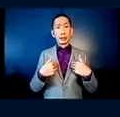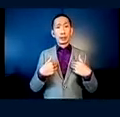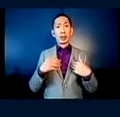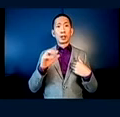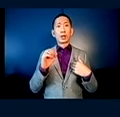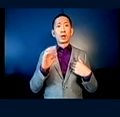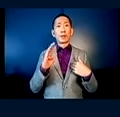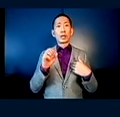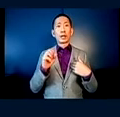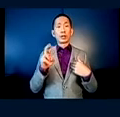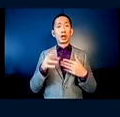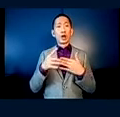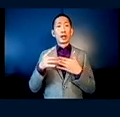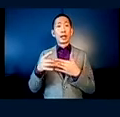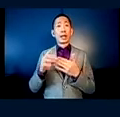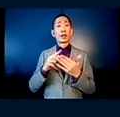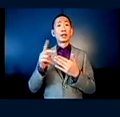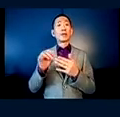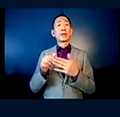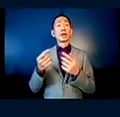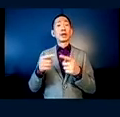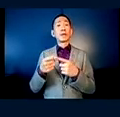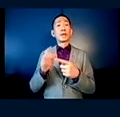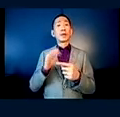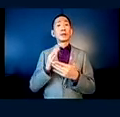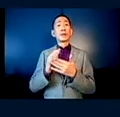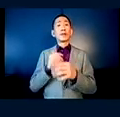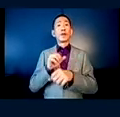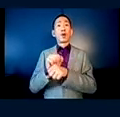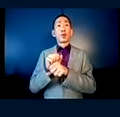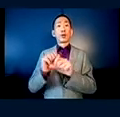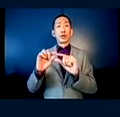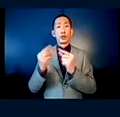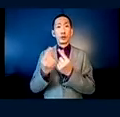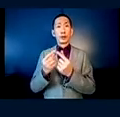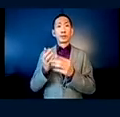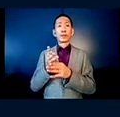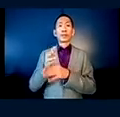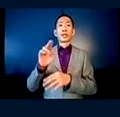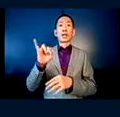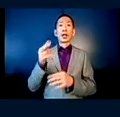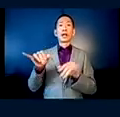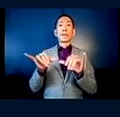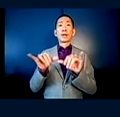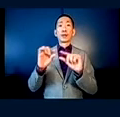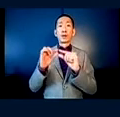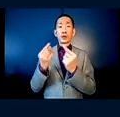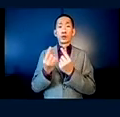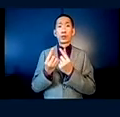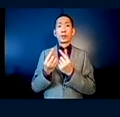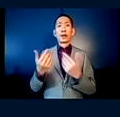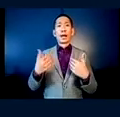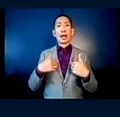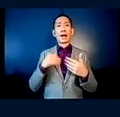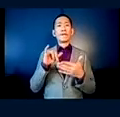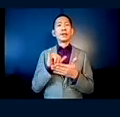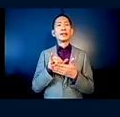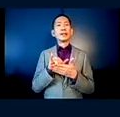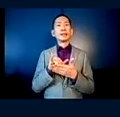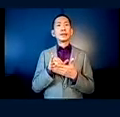MINUTE. THEN WE ALSO HAD OBSSR-LED INITIATIVES FROM WORKING GROUPS,